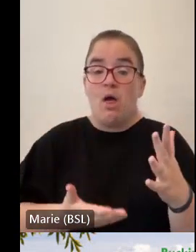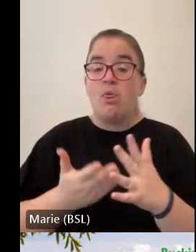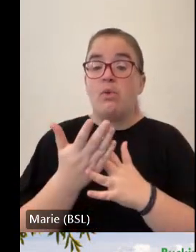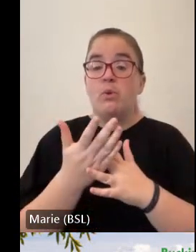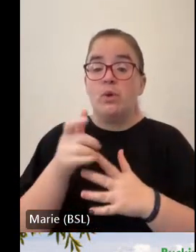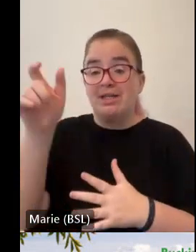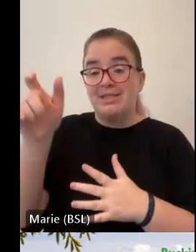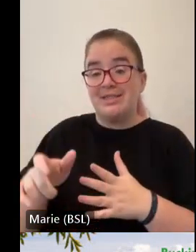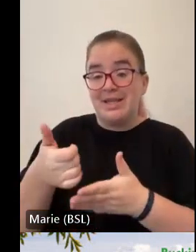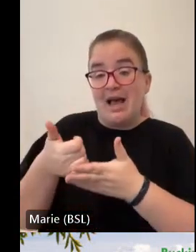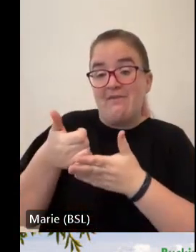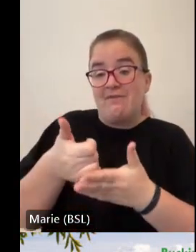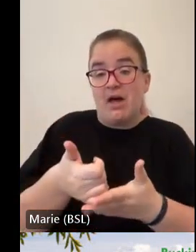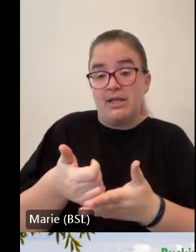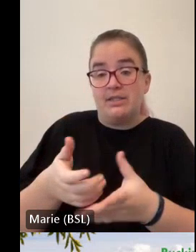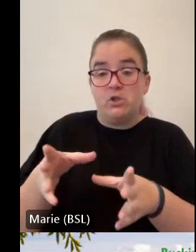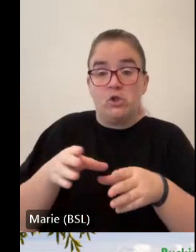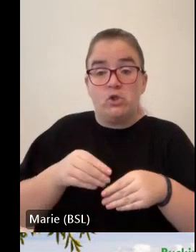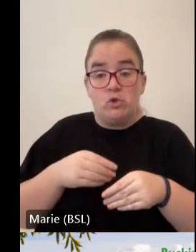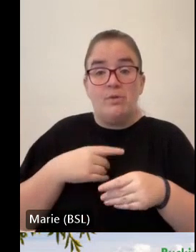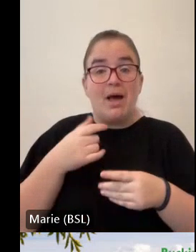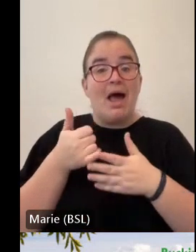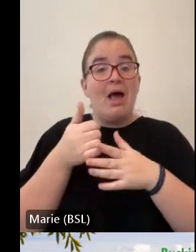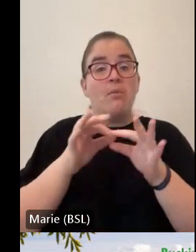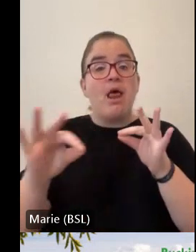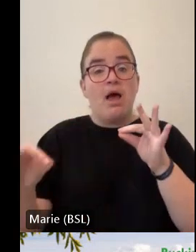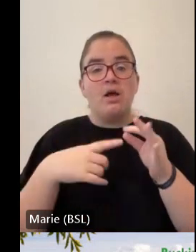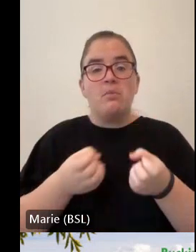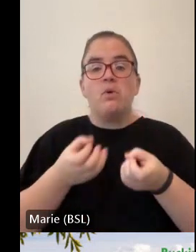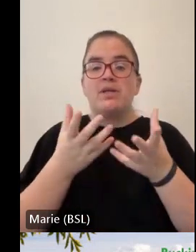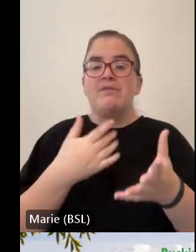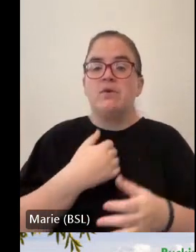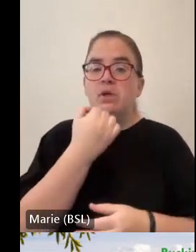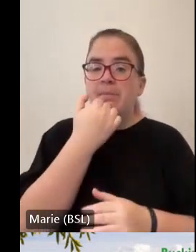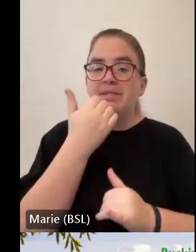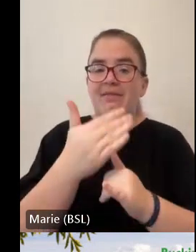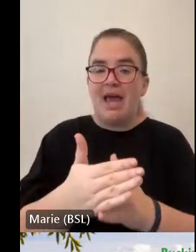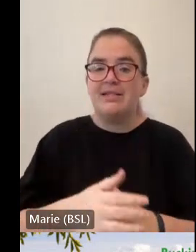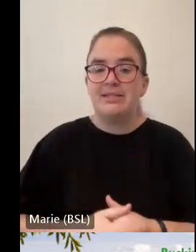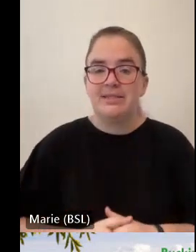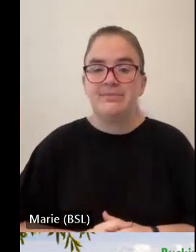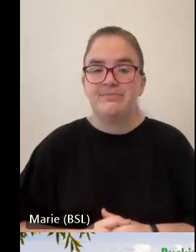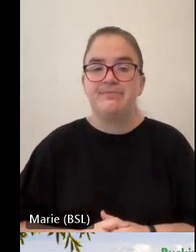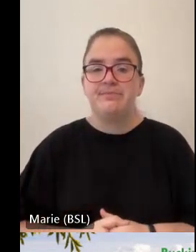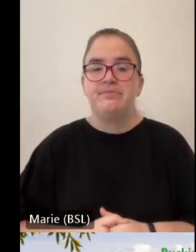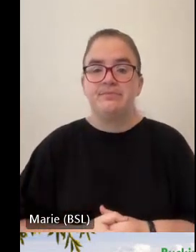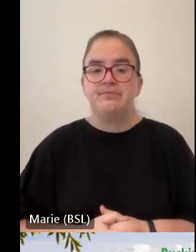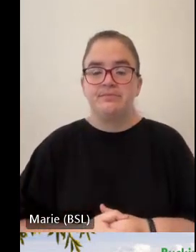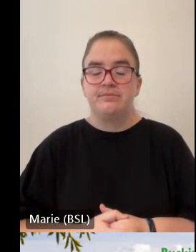Citizens Advice Consumer helpline. And I'll give you numbers at the end of this for that.